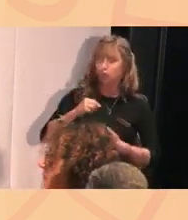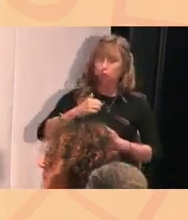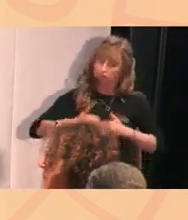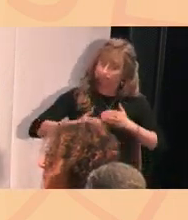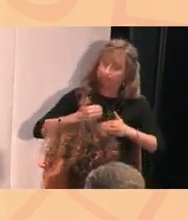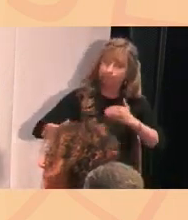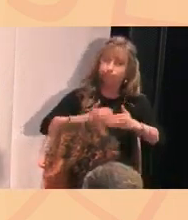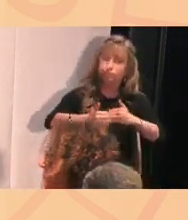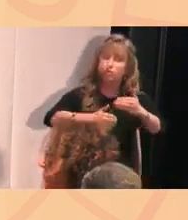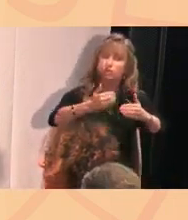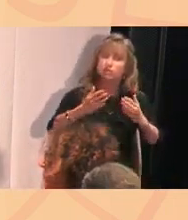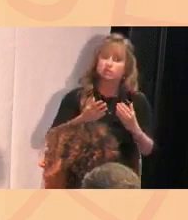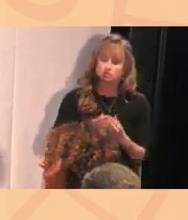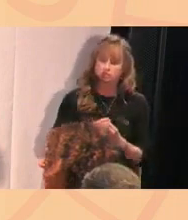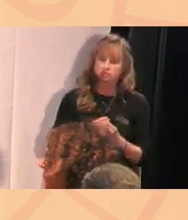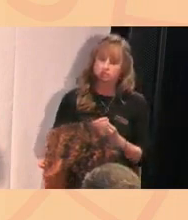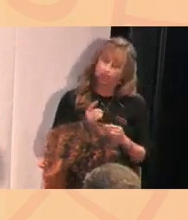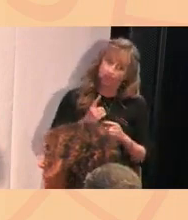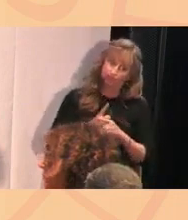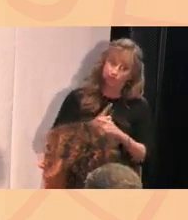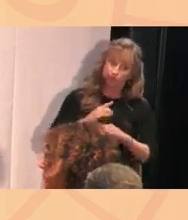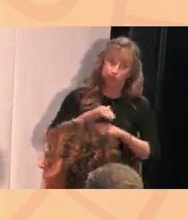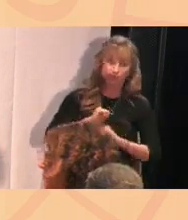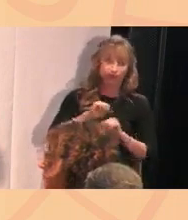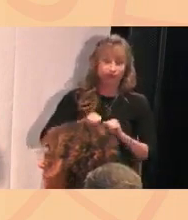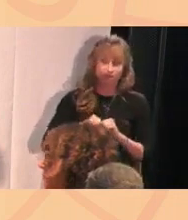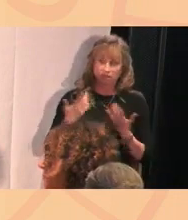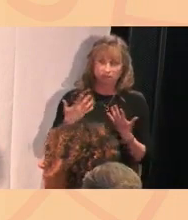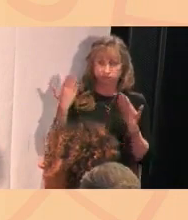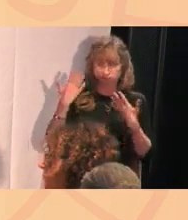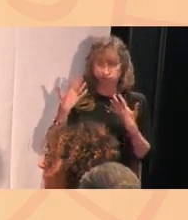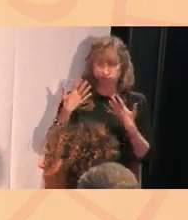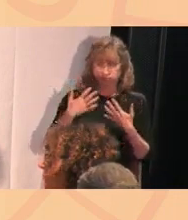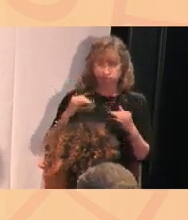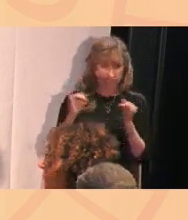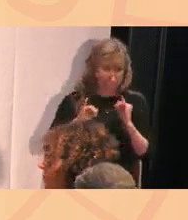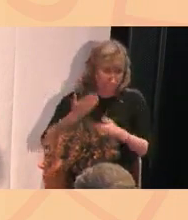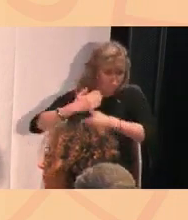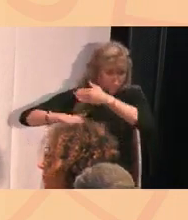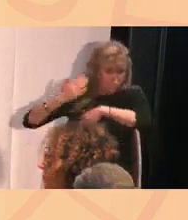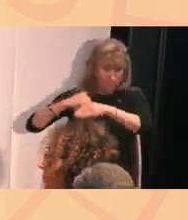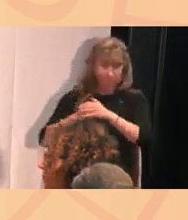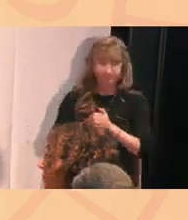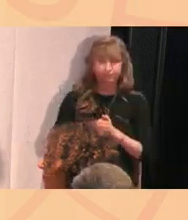and kind of ways of communicating solutions in a way to how we might progress